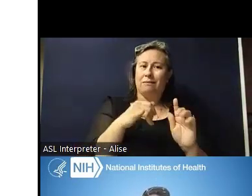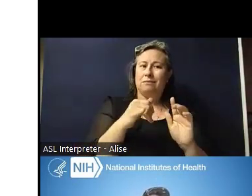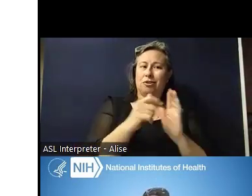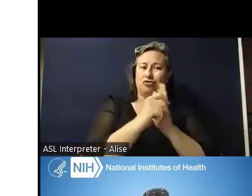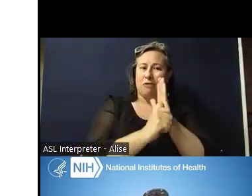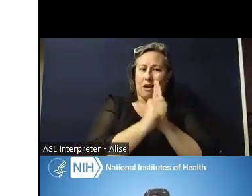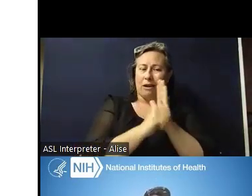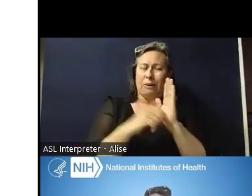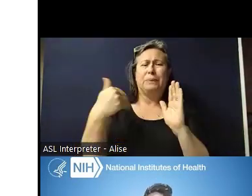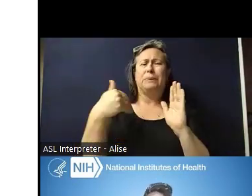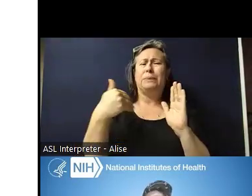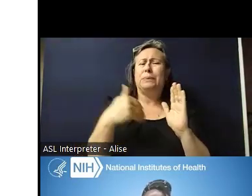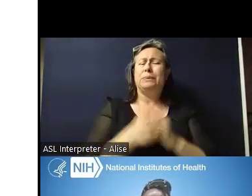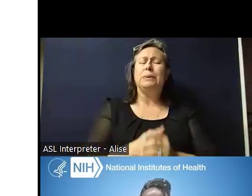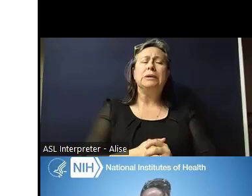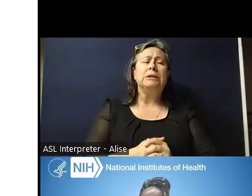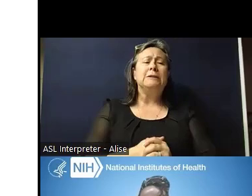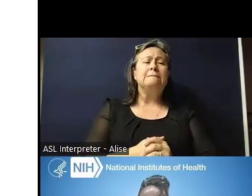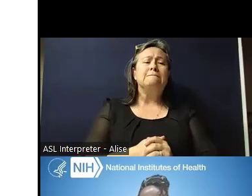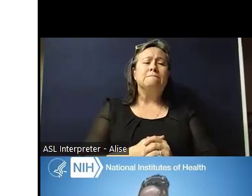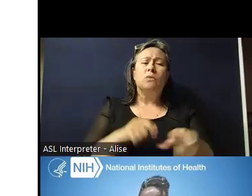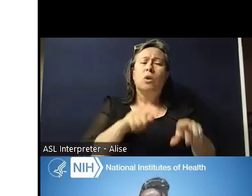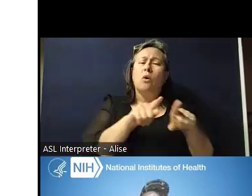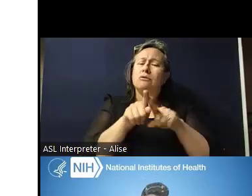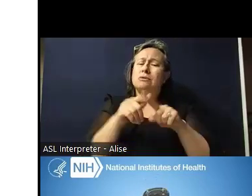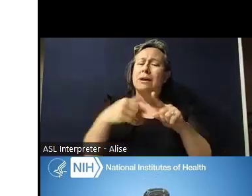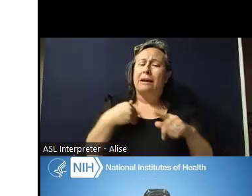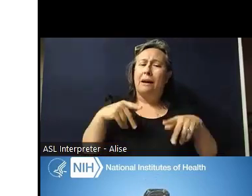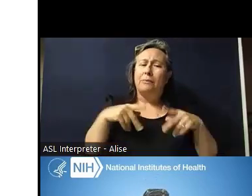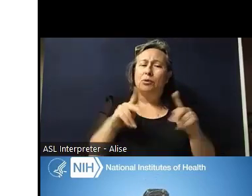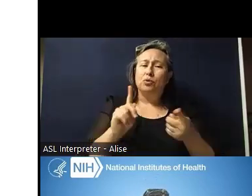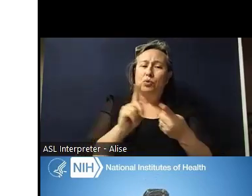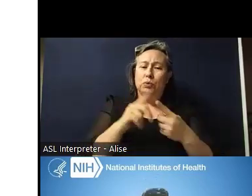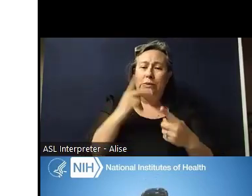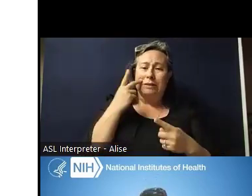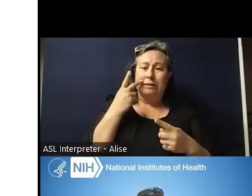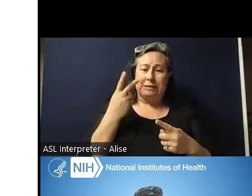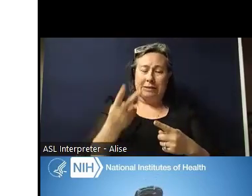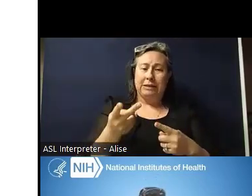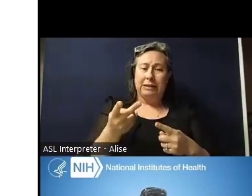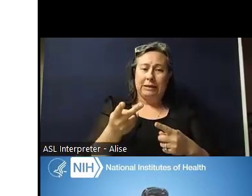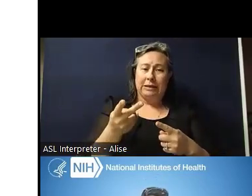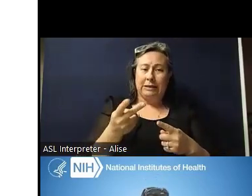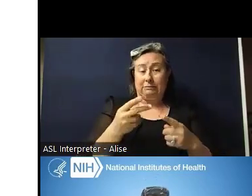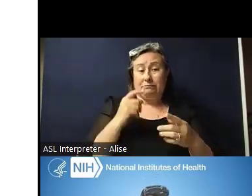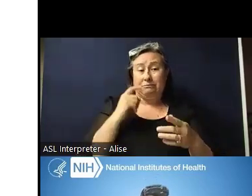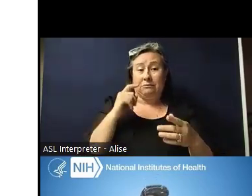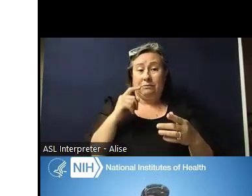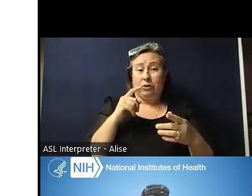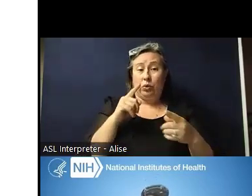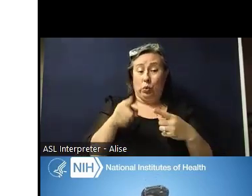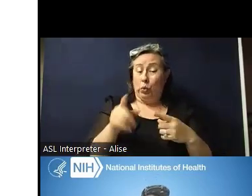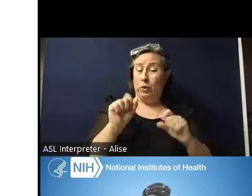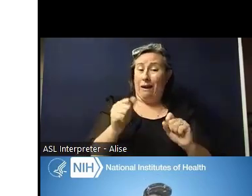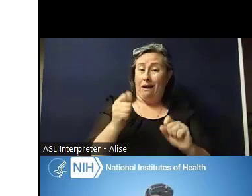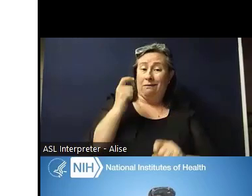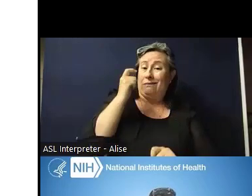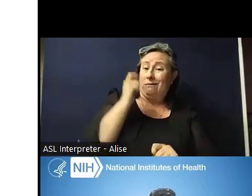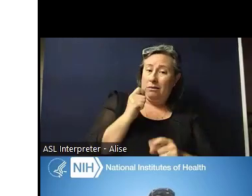We also had an opportunity you'll see below for you to subscribe to the NIH Guide